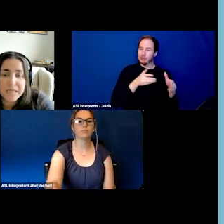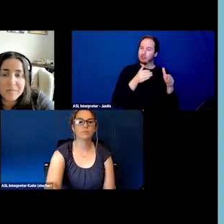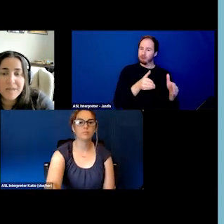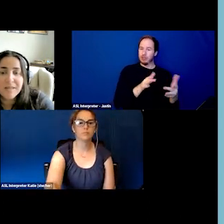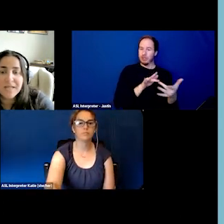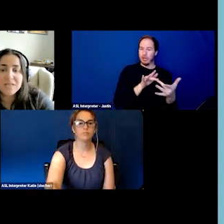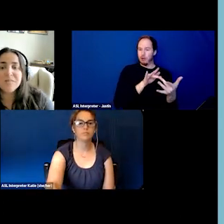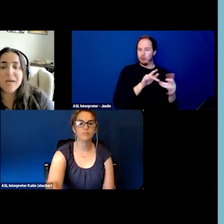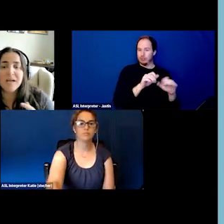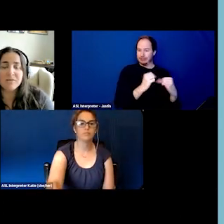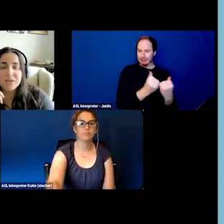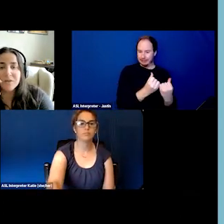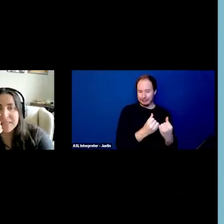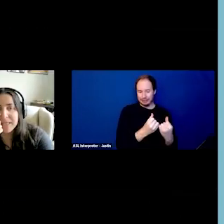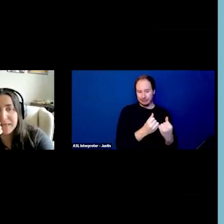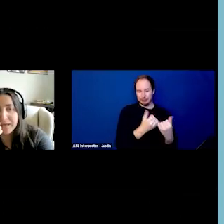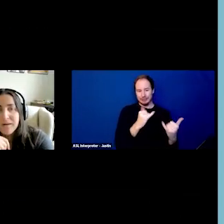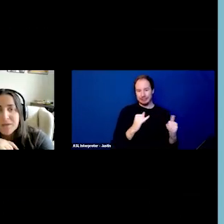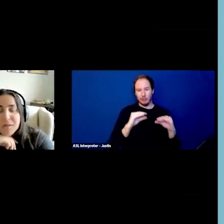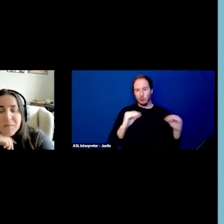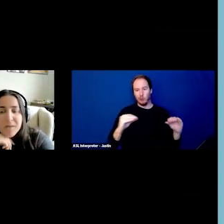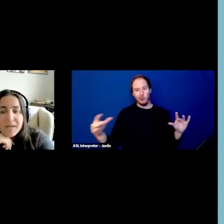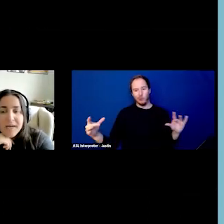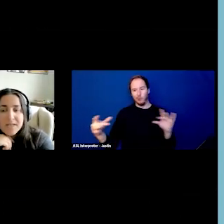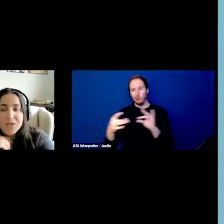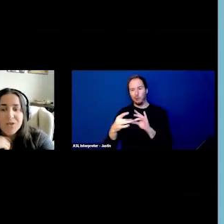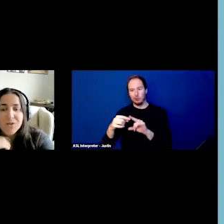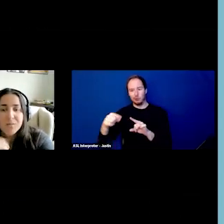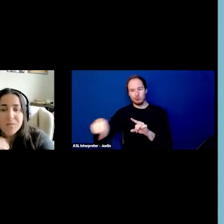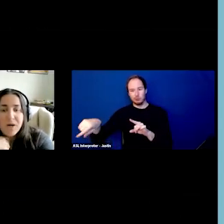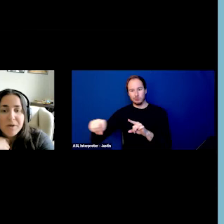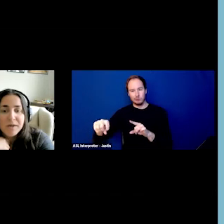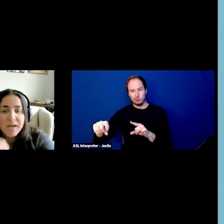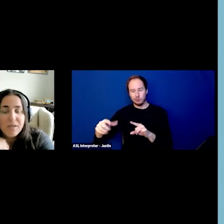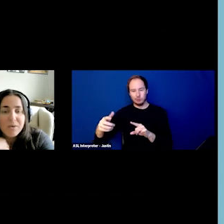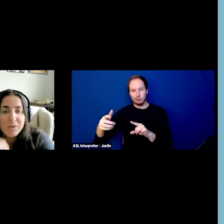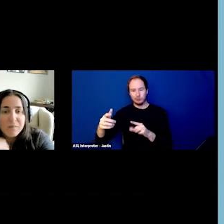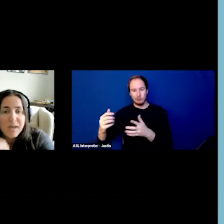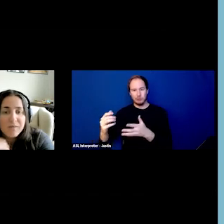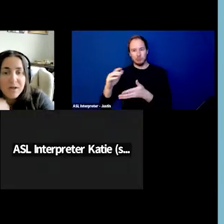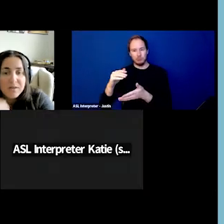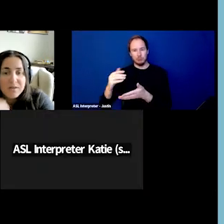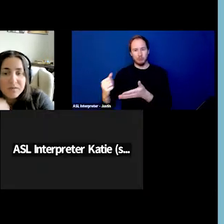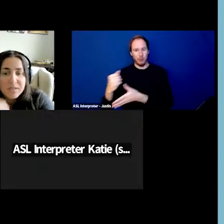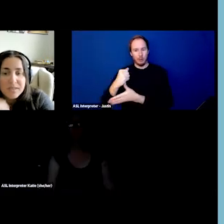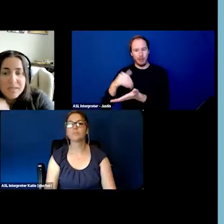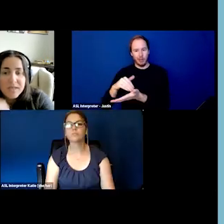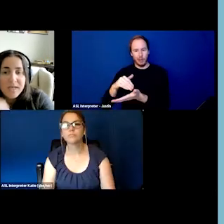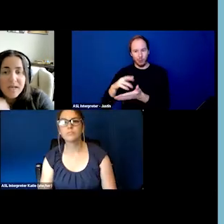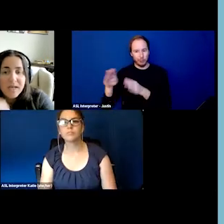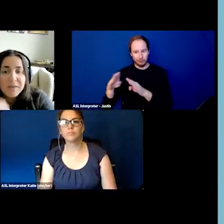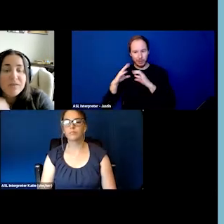or team, that still might not result in ultimately being connected to primary health or behavioral health services,